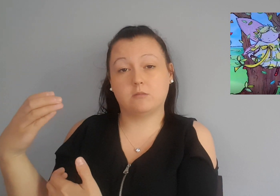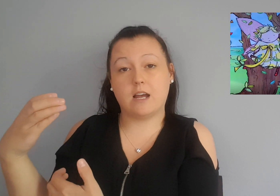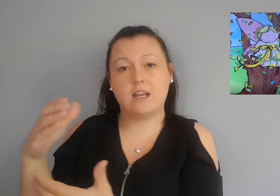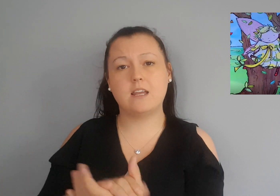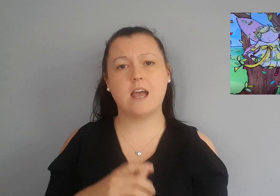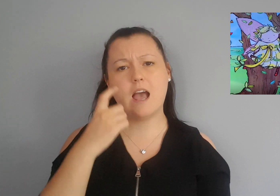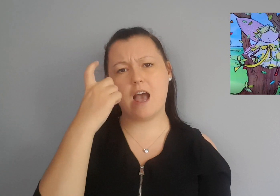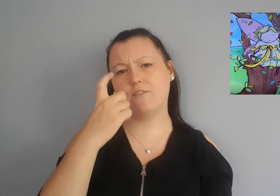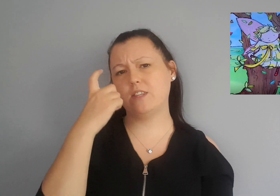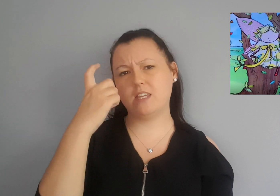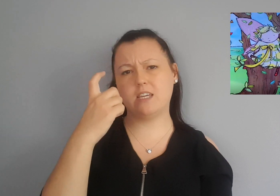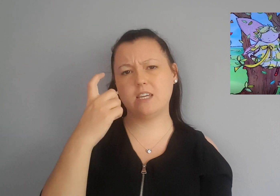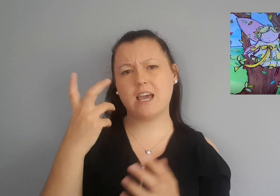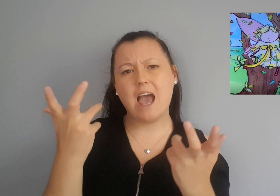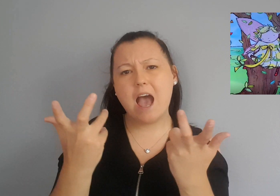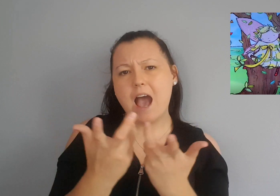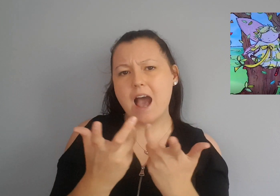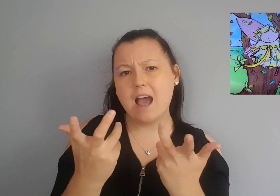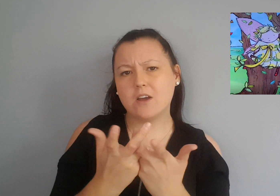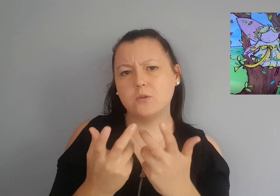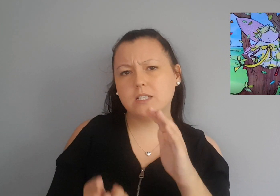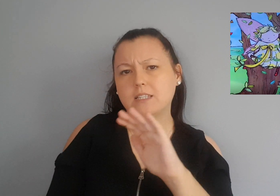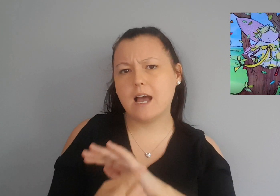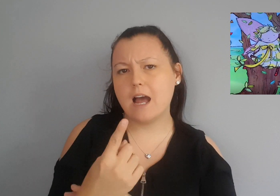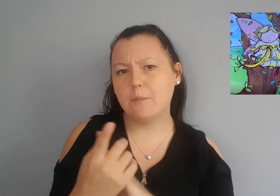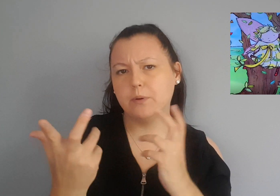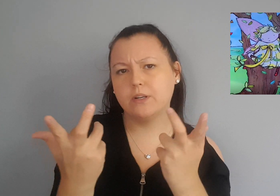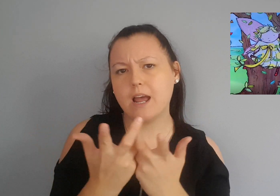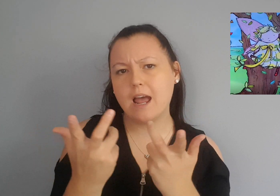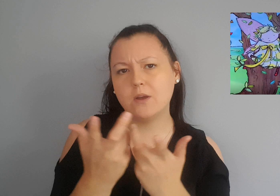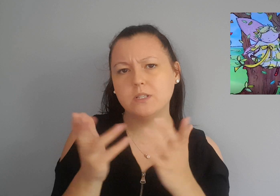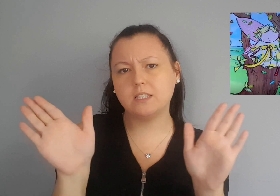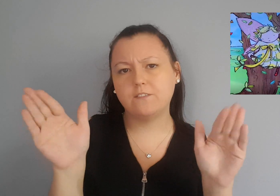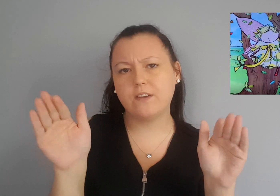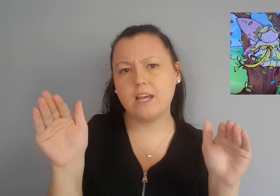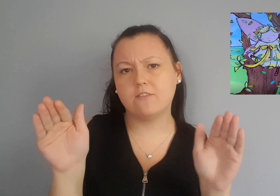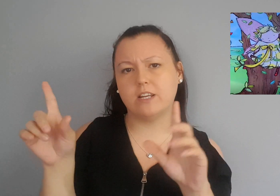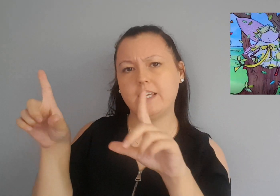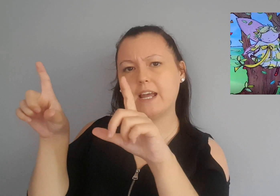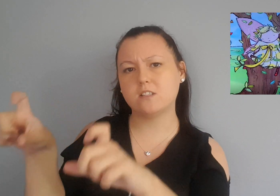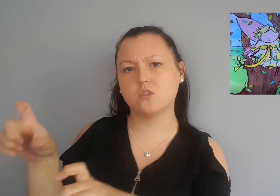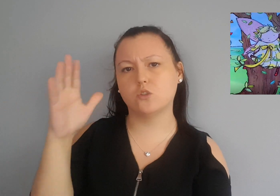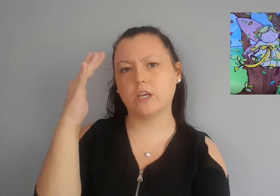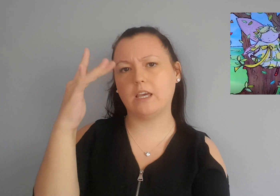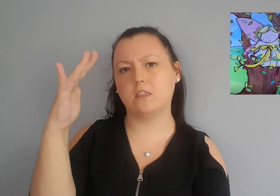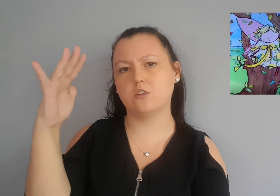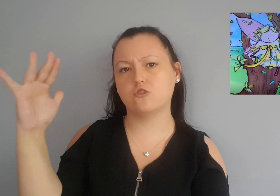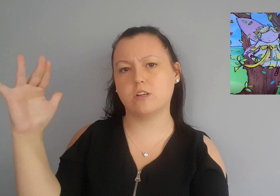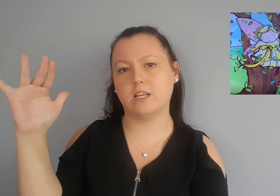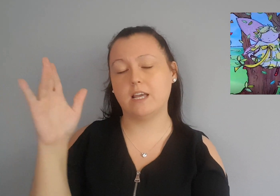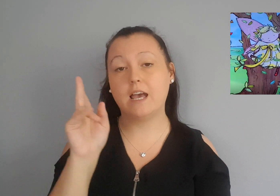Ok. Have a think. How did that happen? How did the fairy get stuck in the tree?